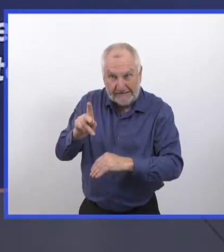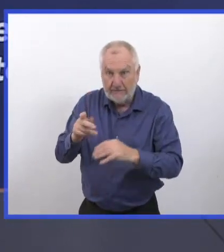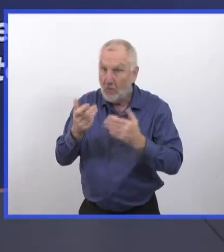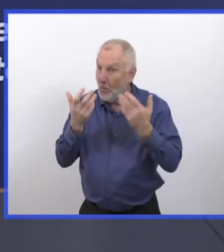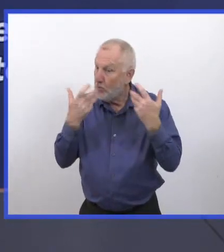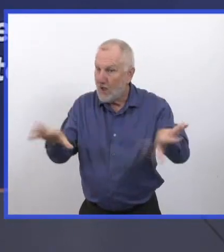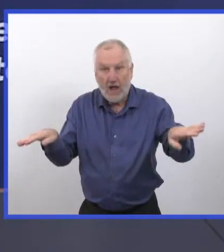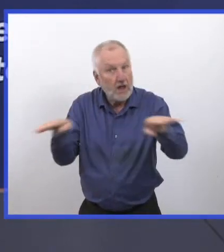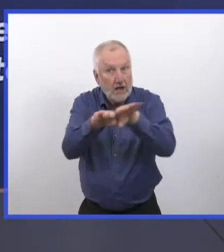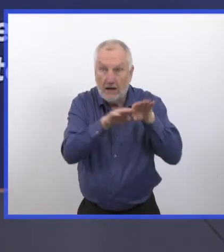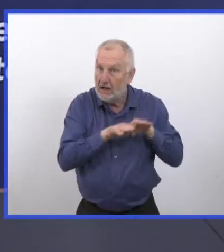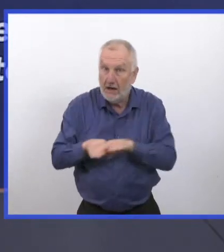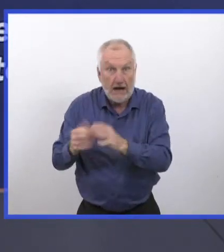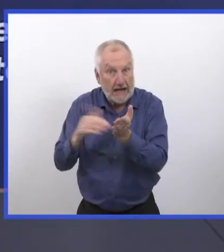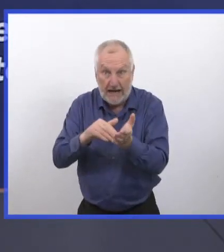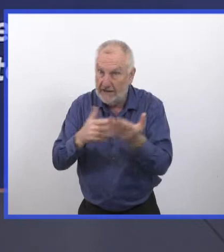and after your symptoms have resolved.